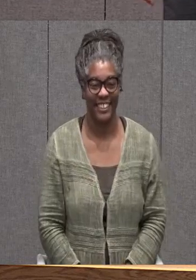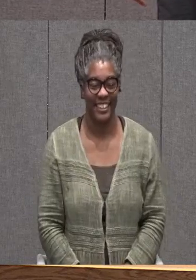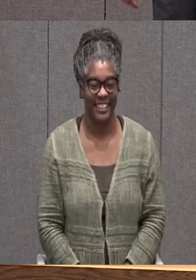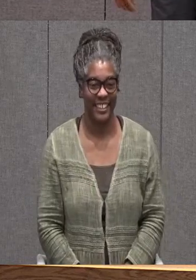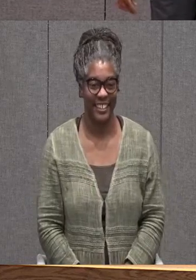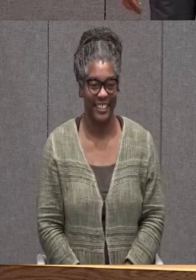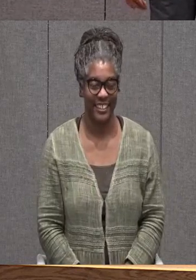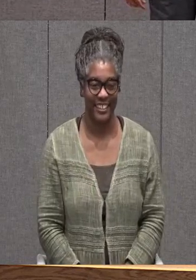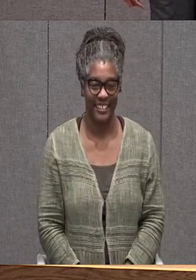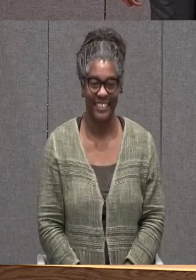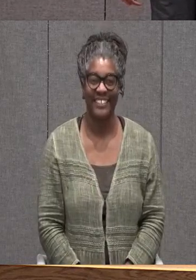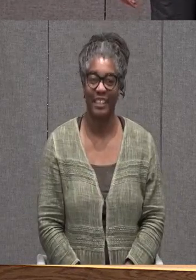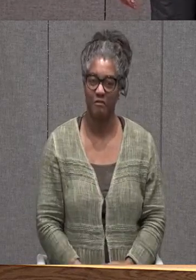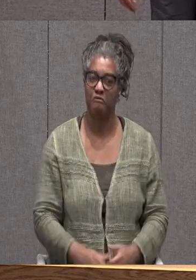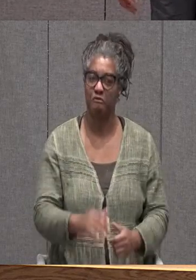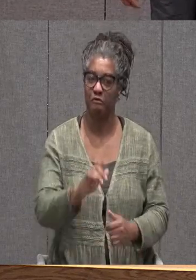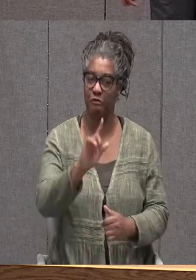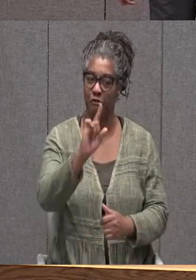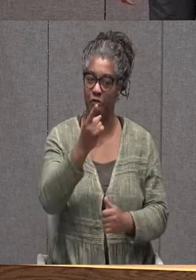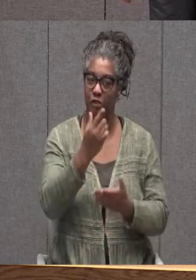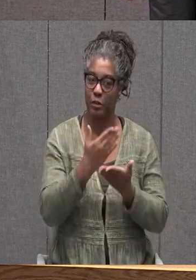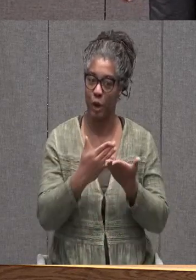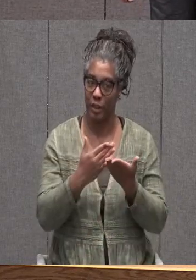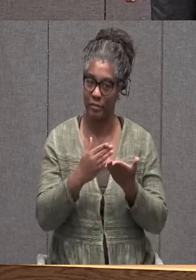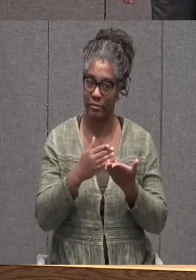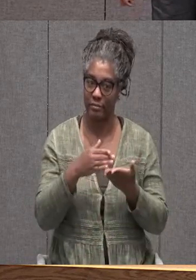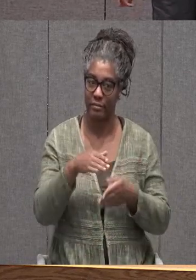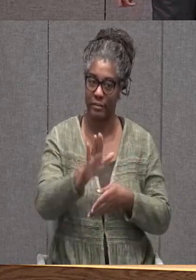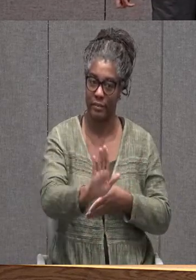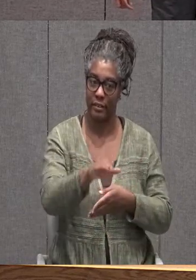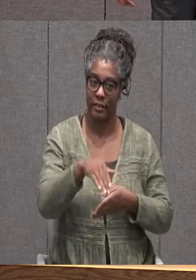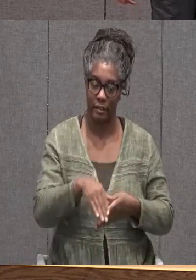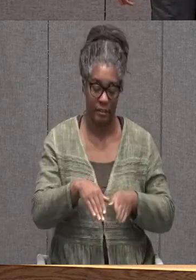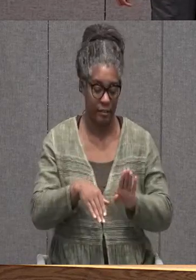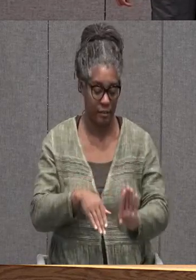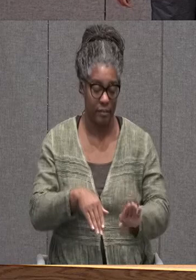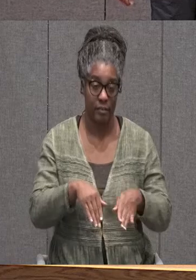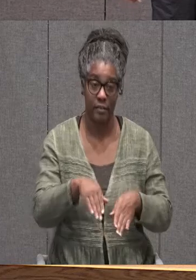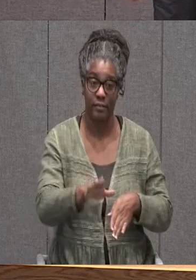Part one, pretty simple, heel taps. Lets move on to part two,